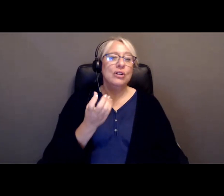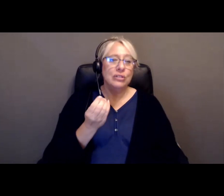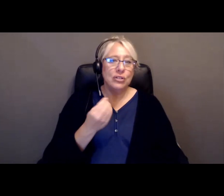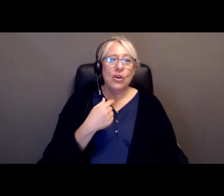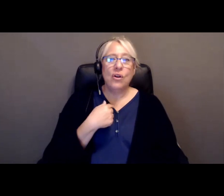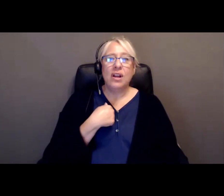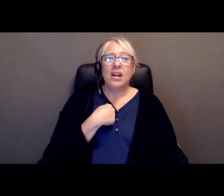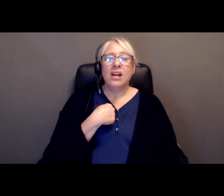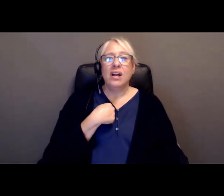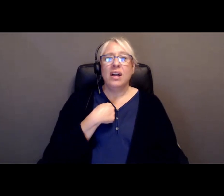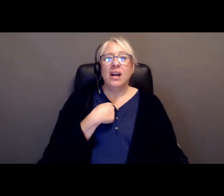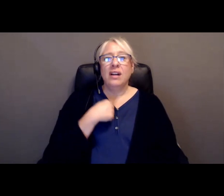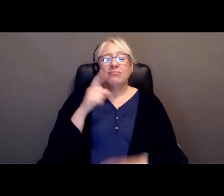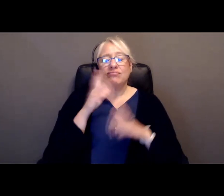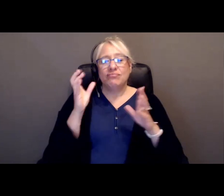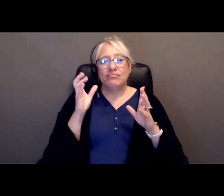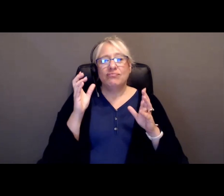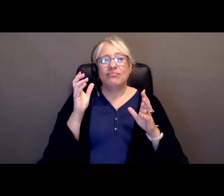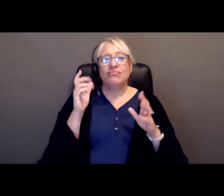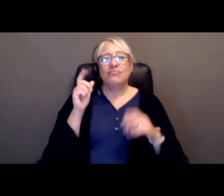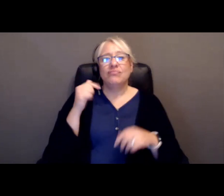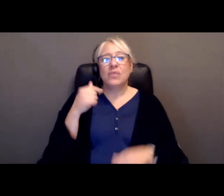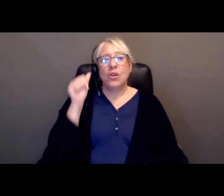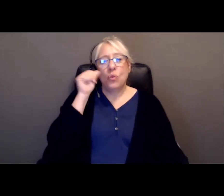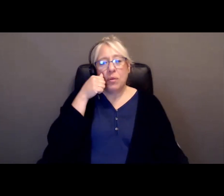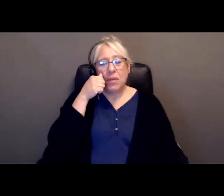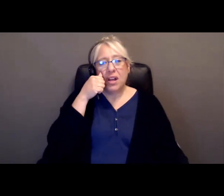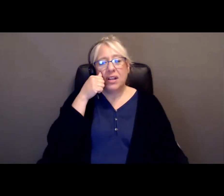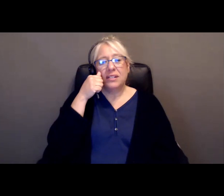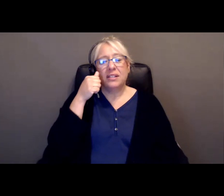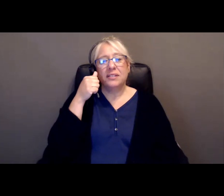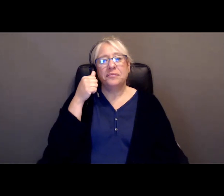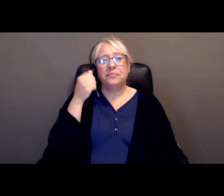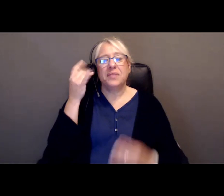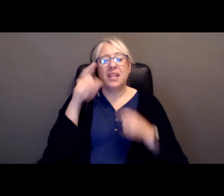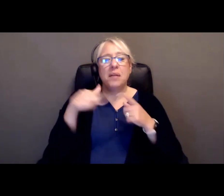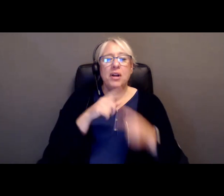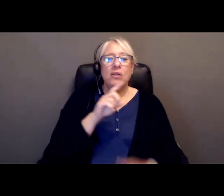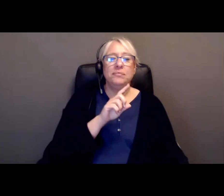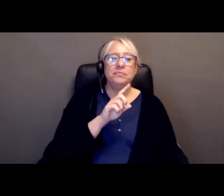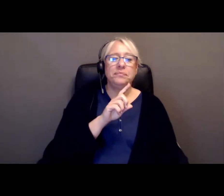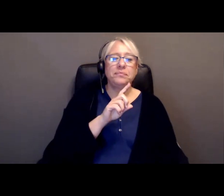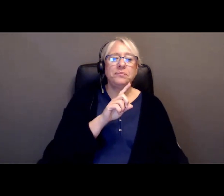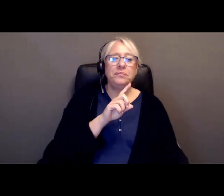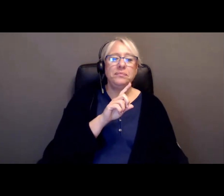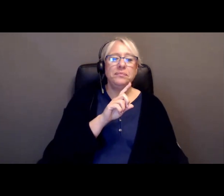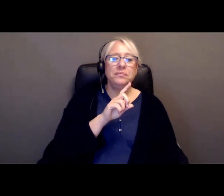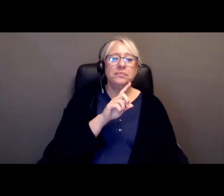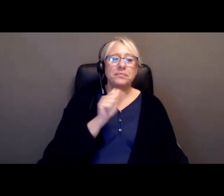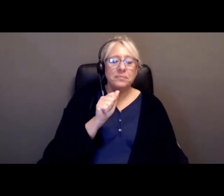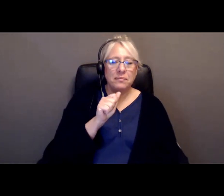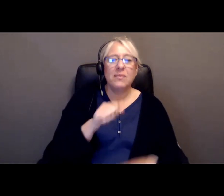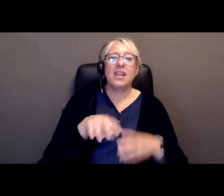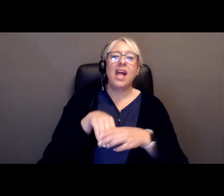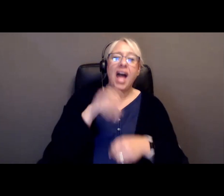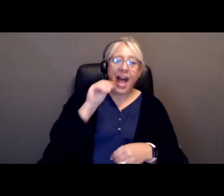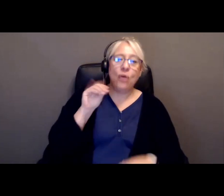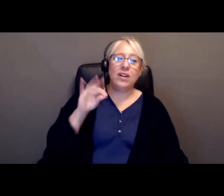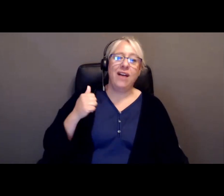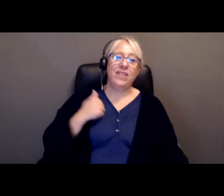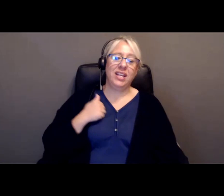I'm also reminded of is thinking about disability outside of the Canadian or North American context.